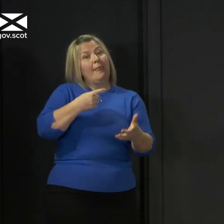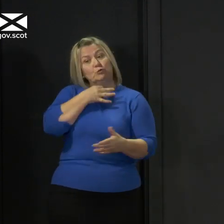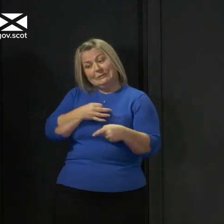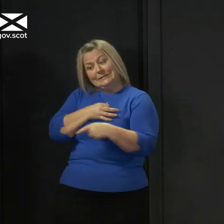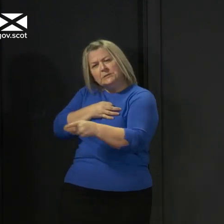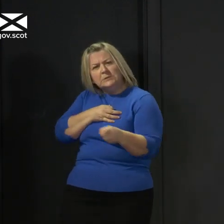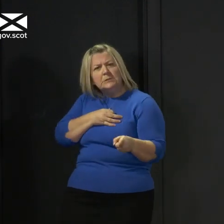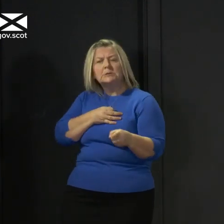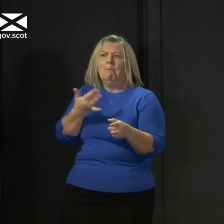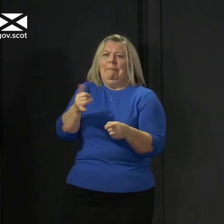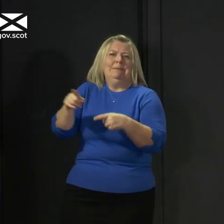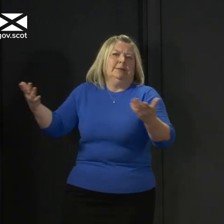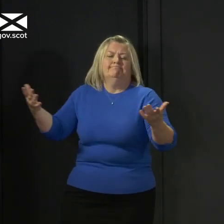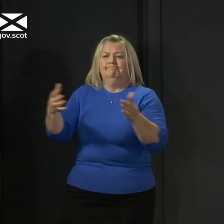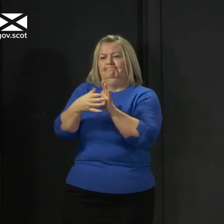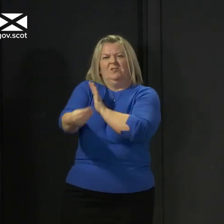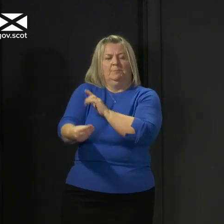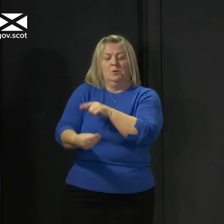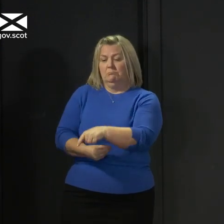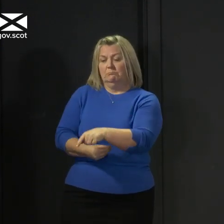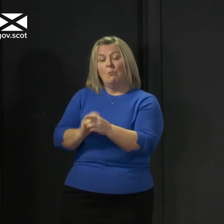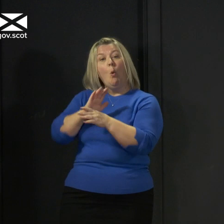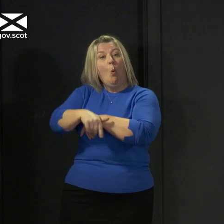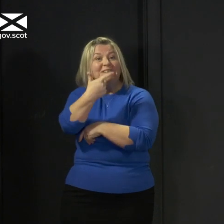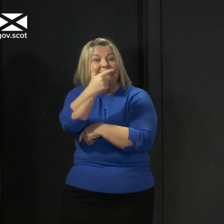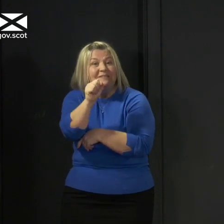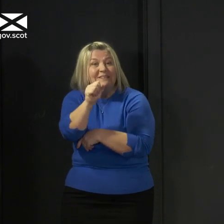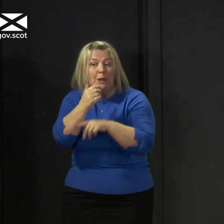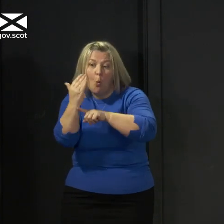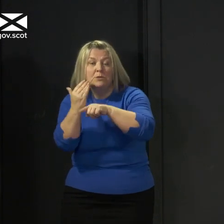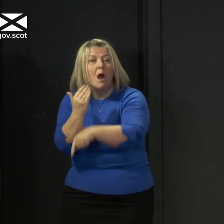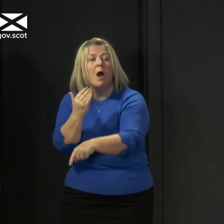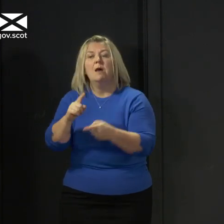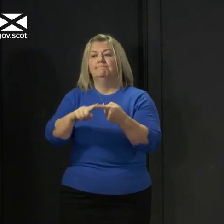for example people over the age of 70 people with disabilities pregnant women